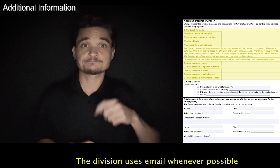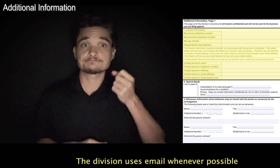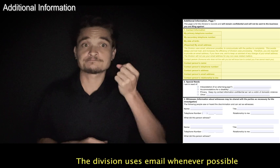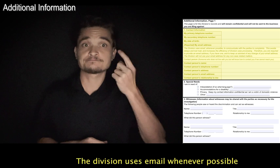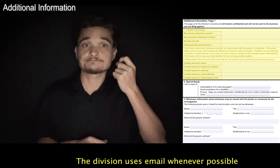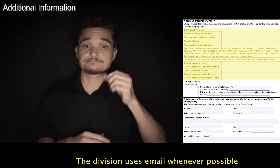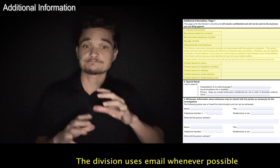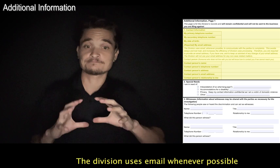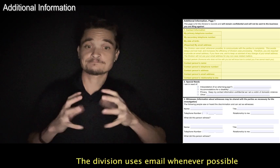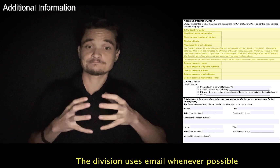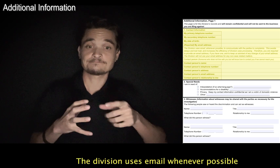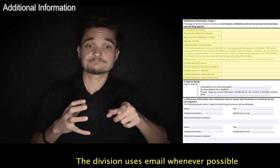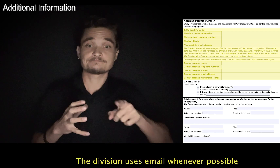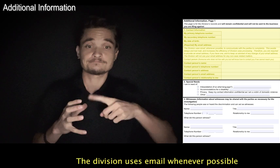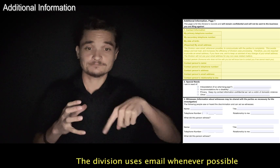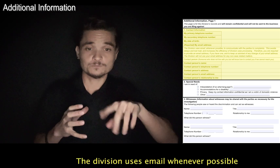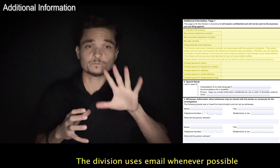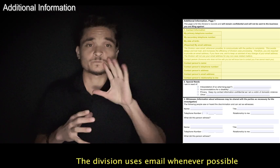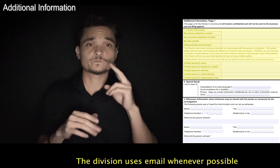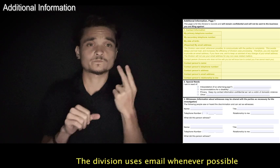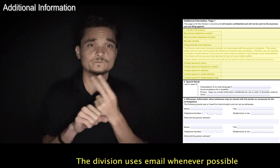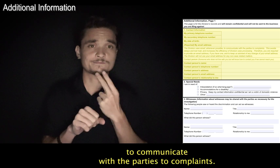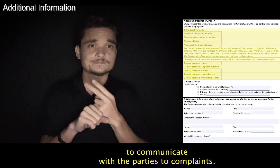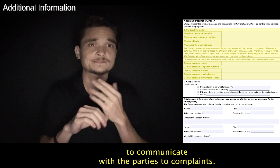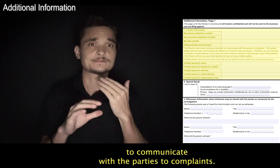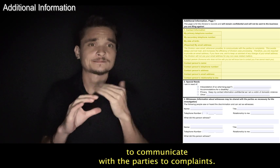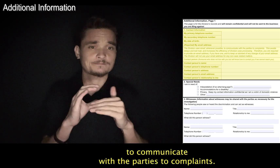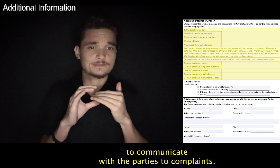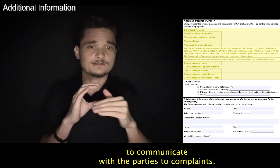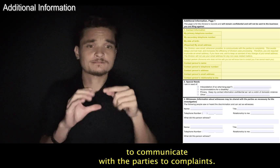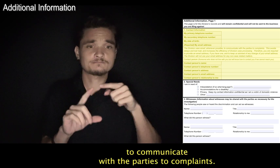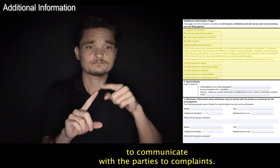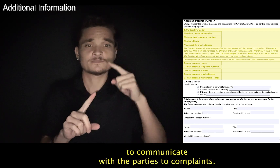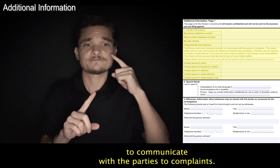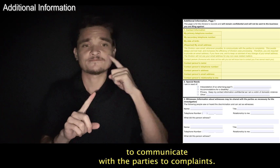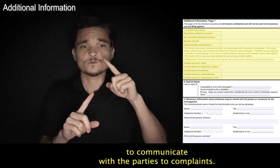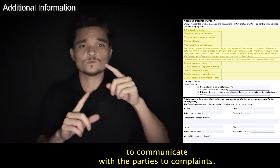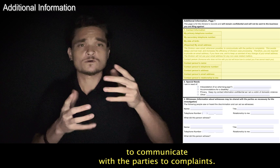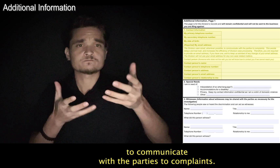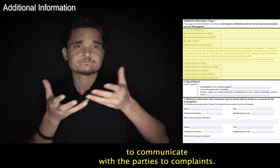The division uses email whenever possible to communicate with the parties to complaints.